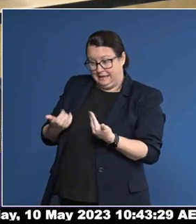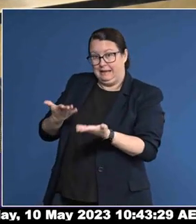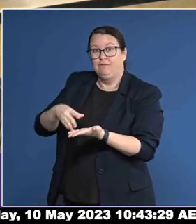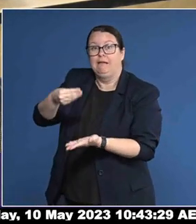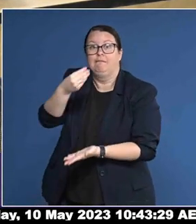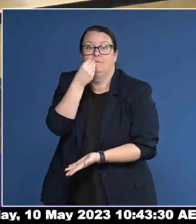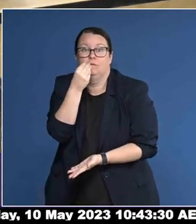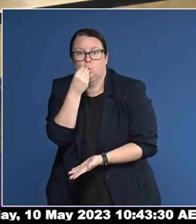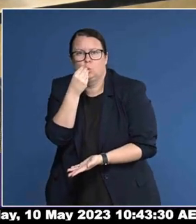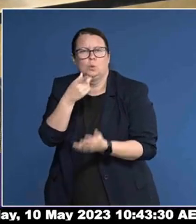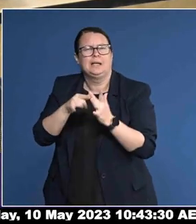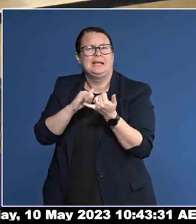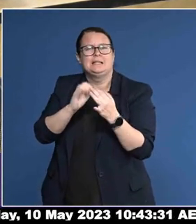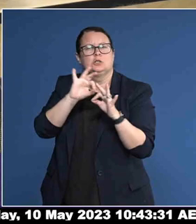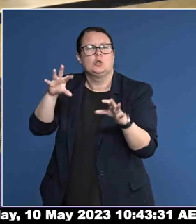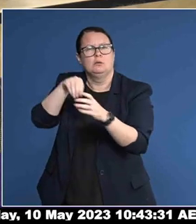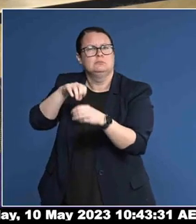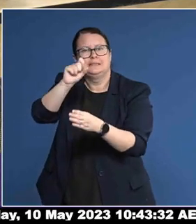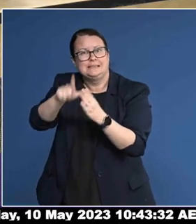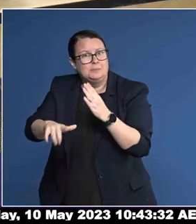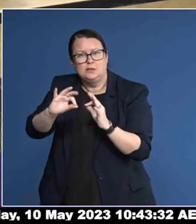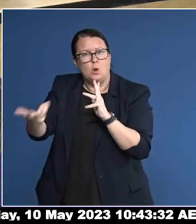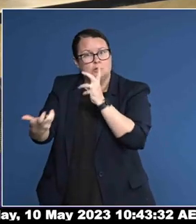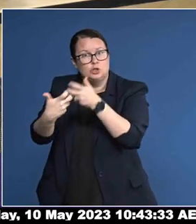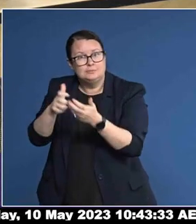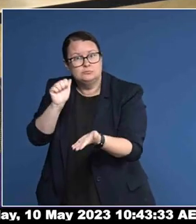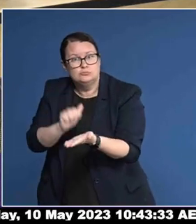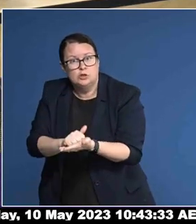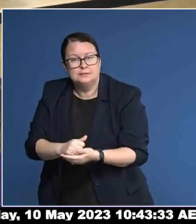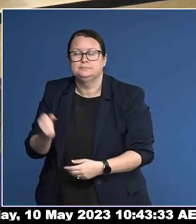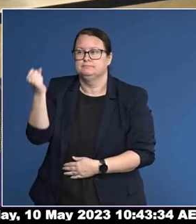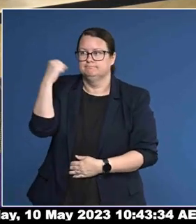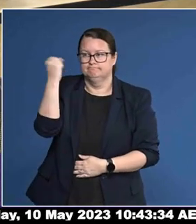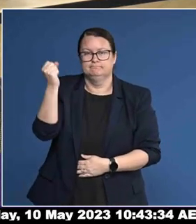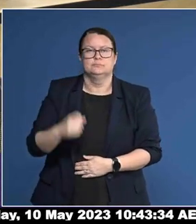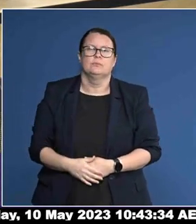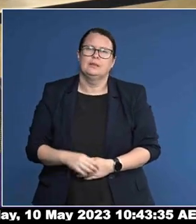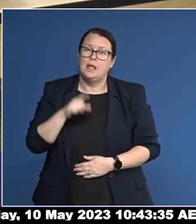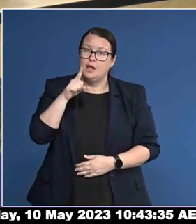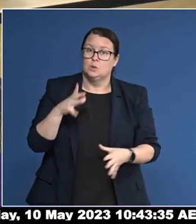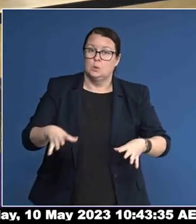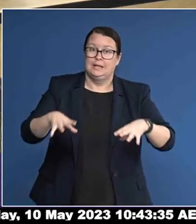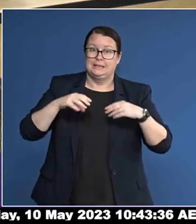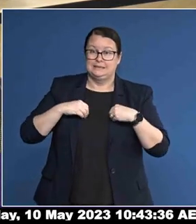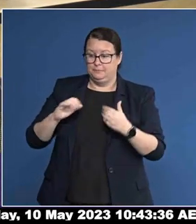not a reasonable adjustment. Yes. MS MAHONY: And you accept that the provision of clothing to a student